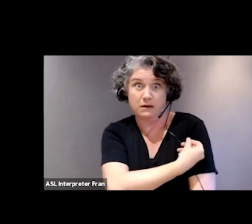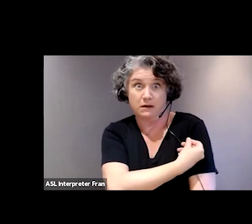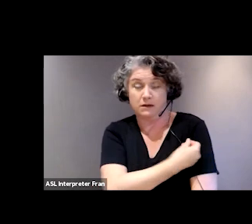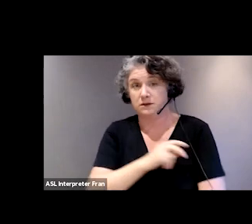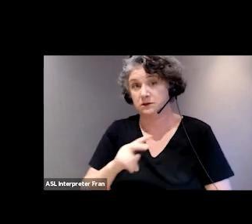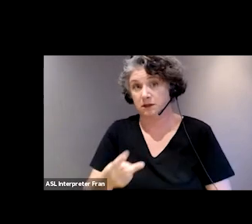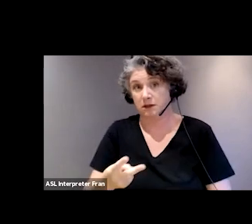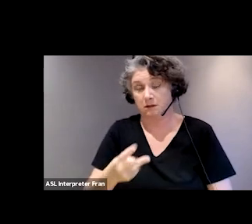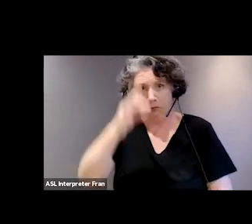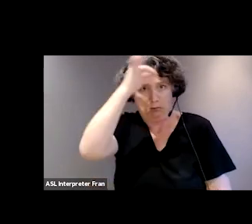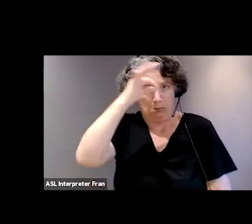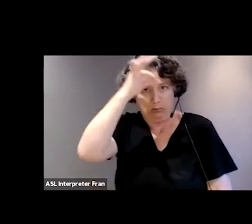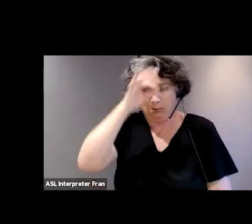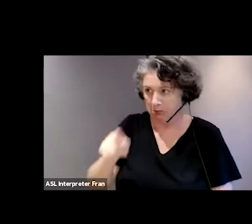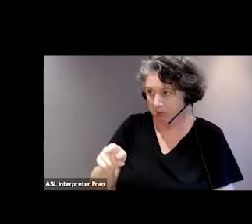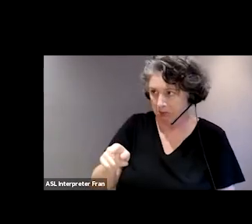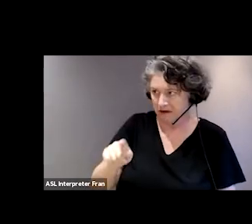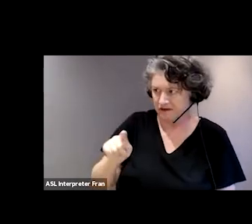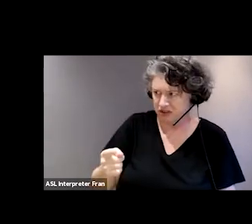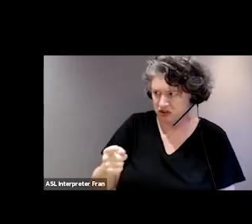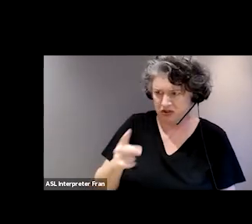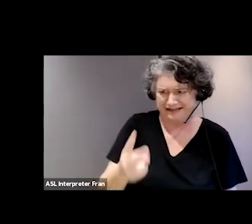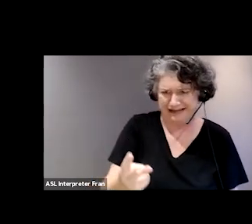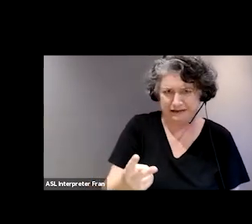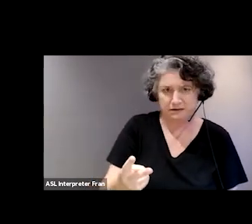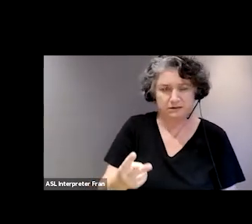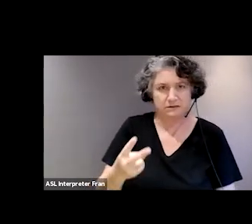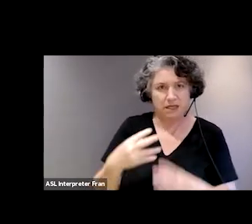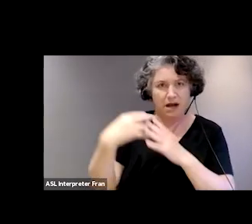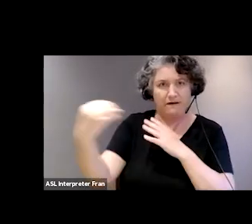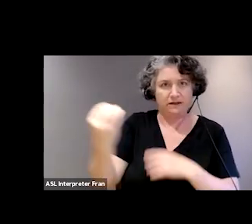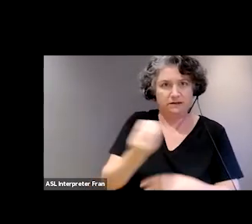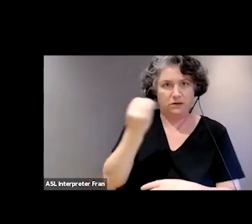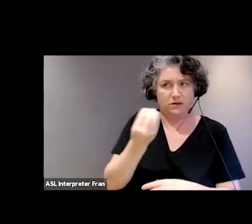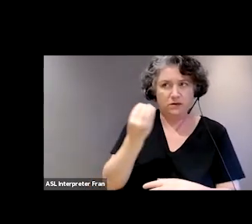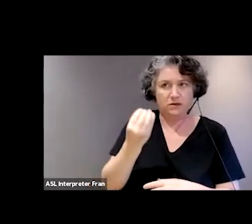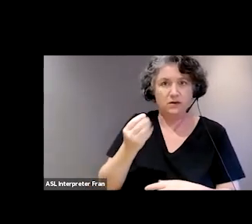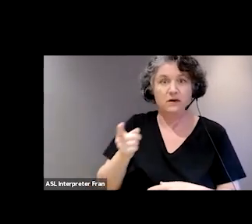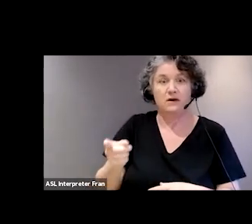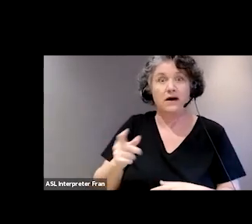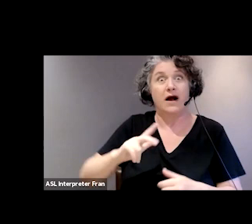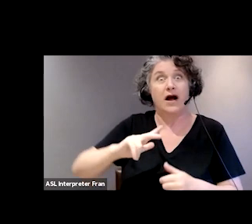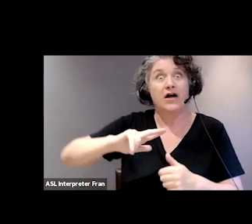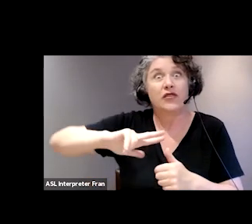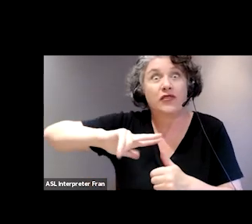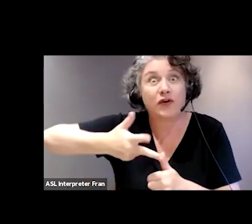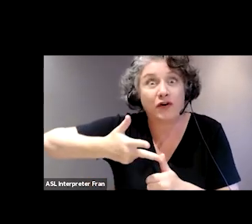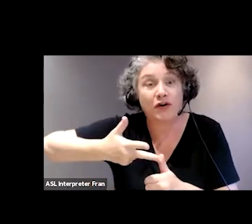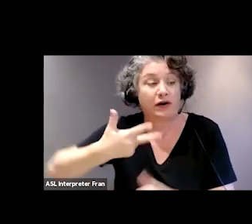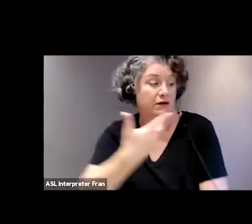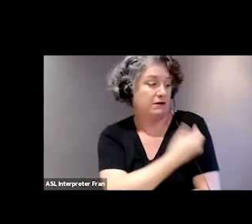pharmacy that might administer a second